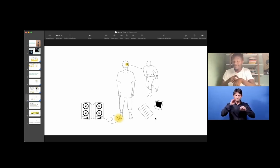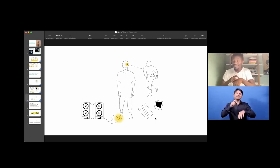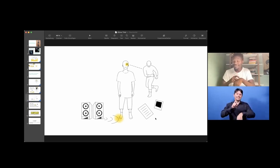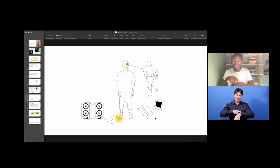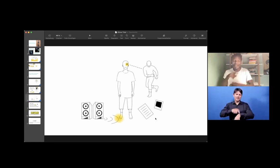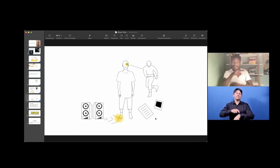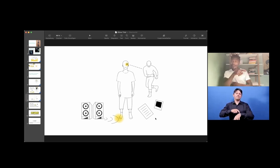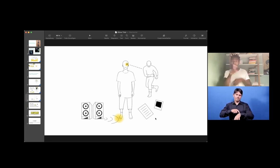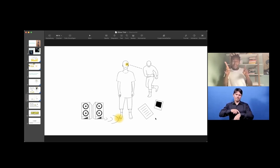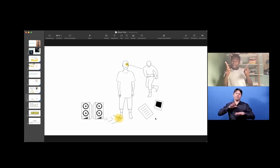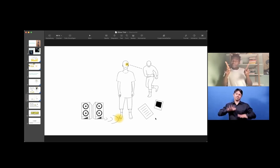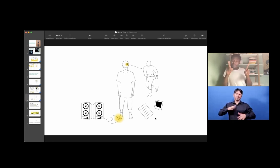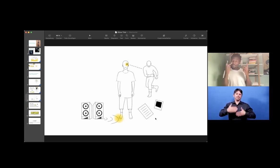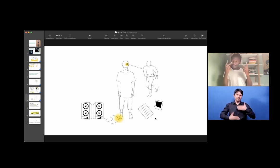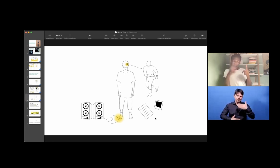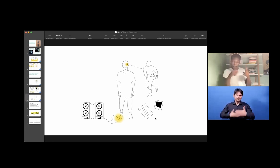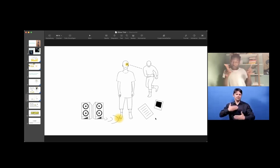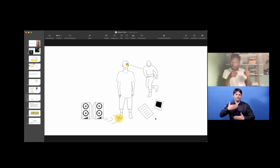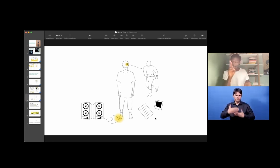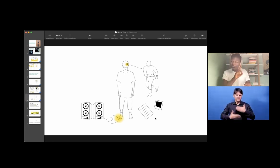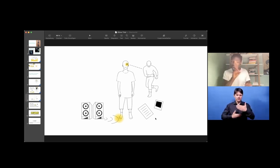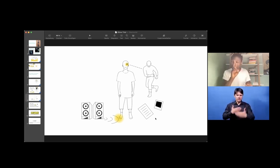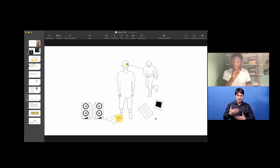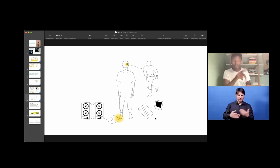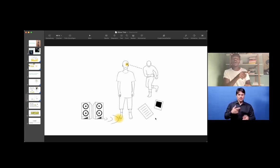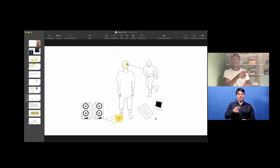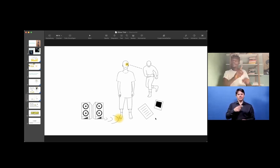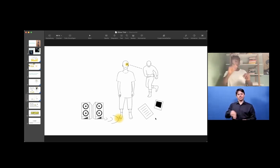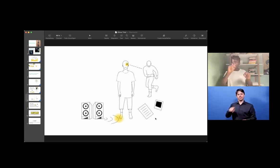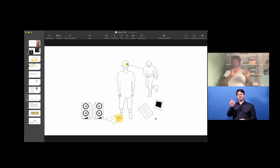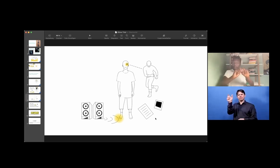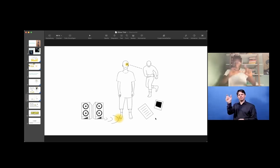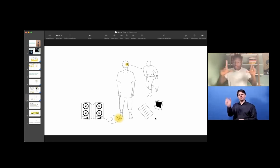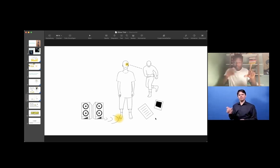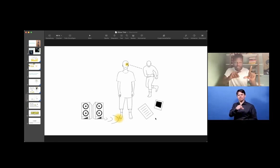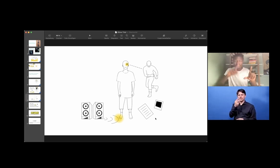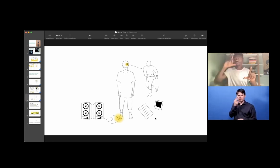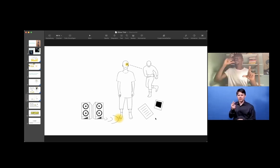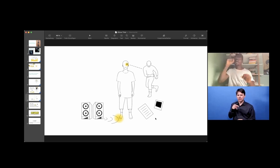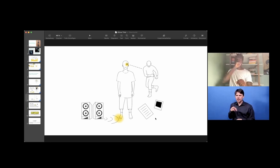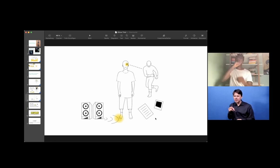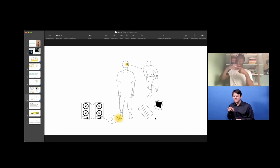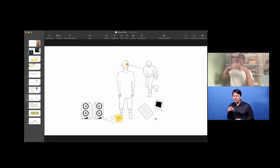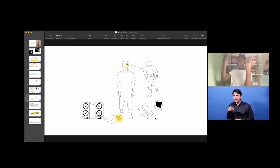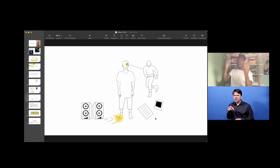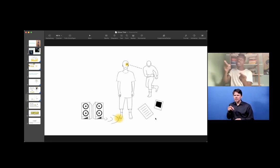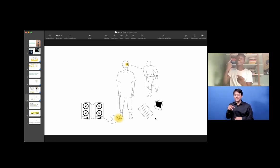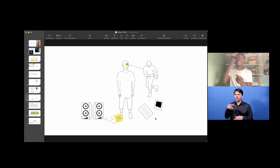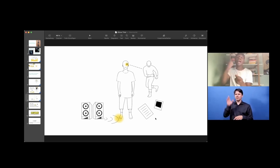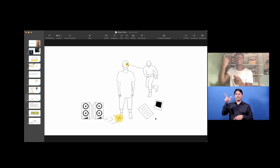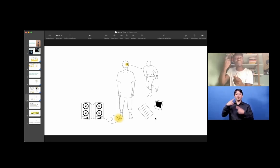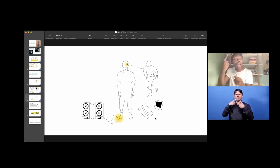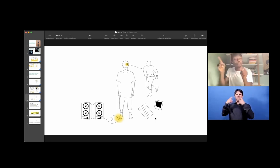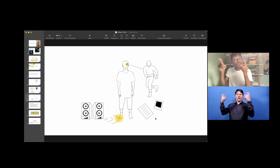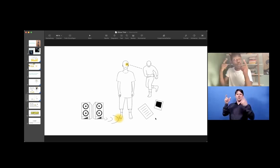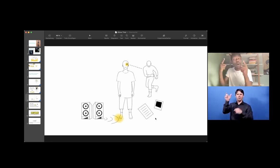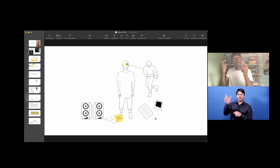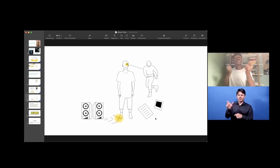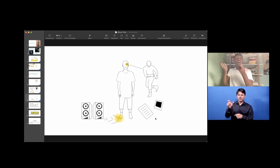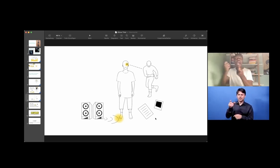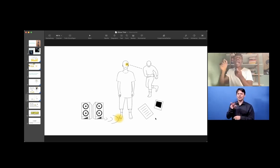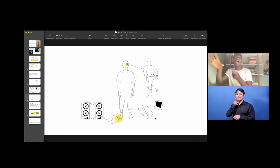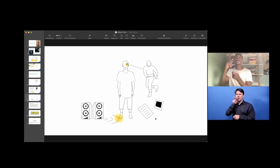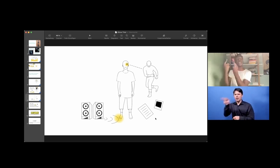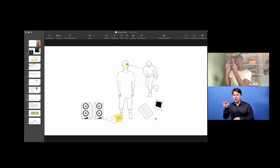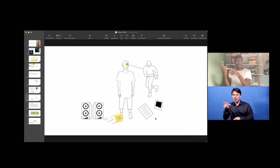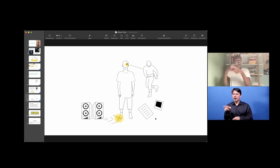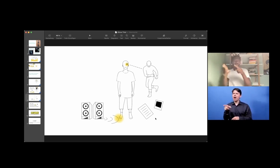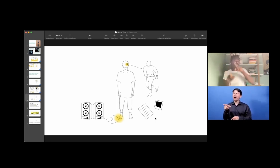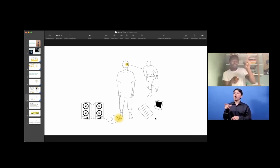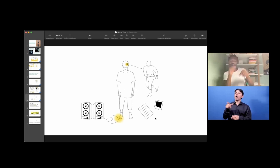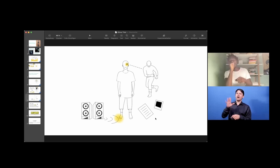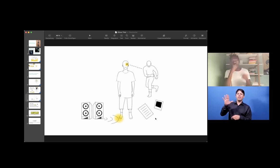And sometimes it also helps to see the artist. Sometimes, if it's a famous artist, you know, like...